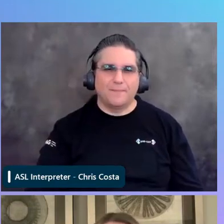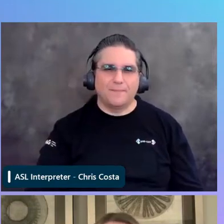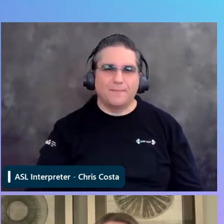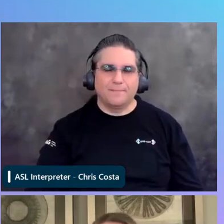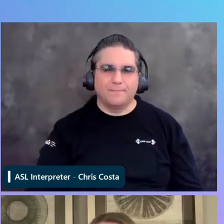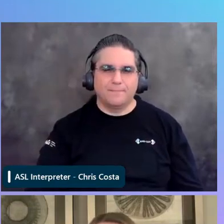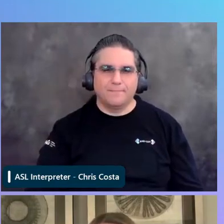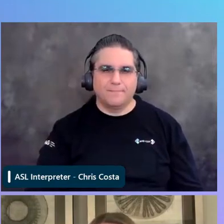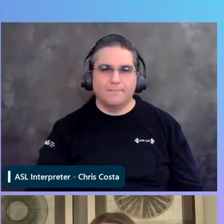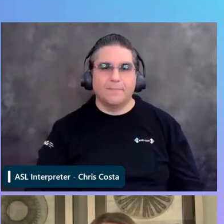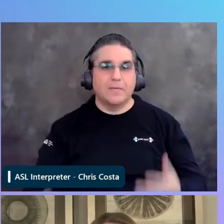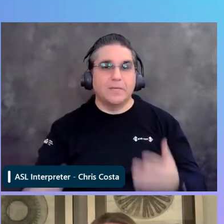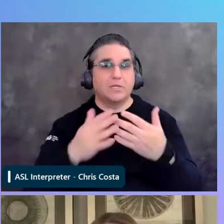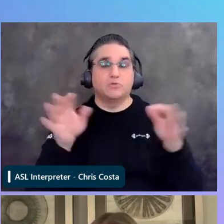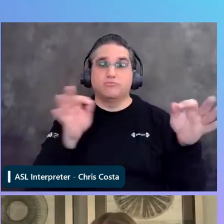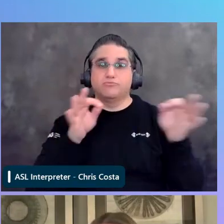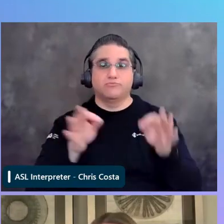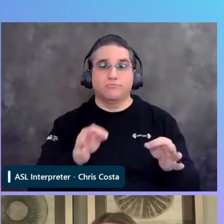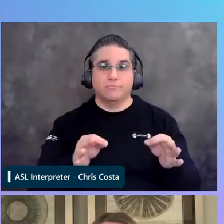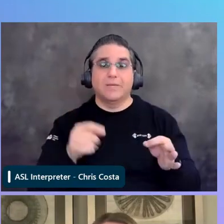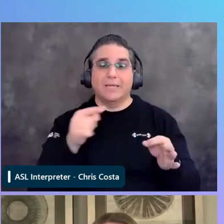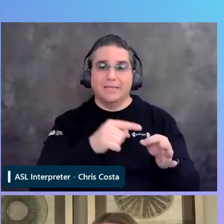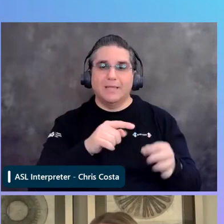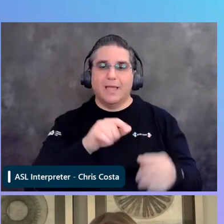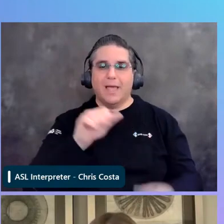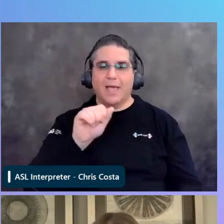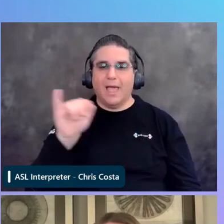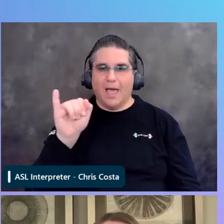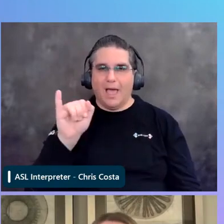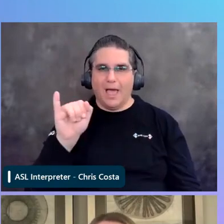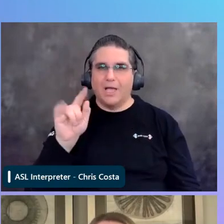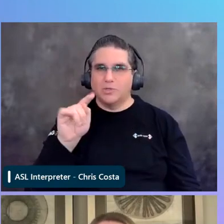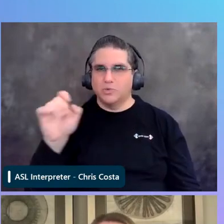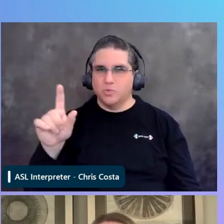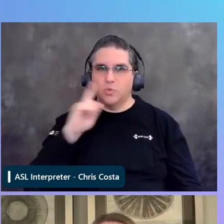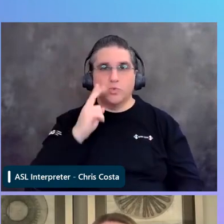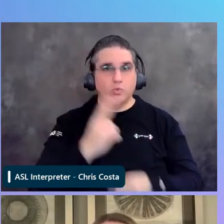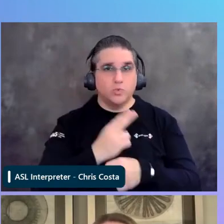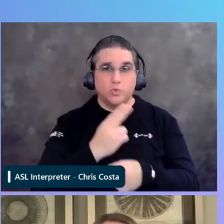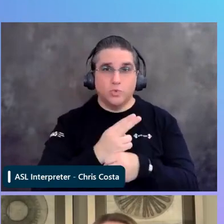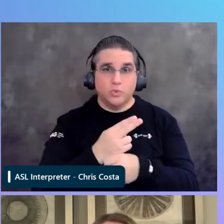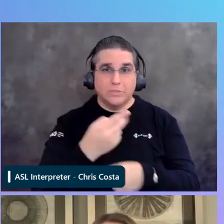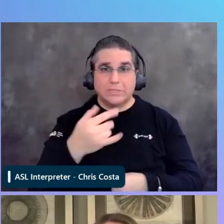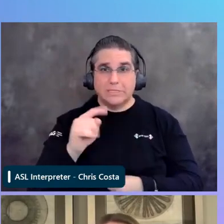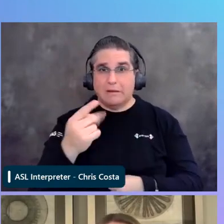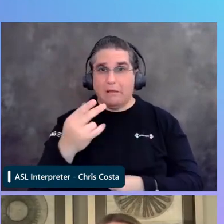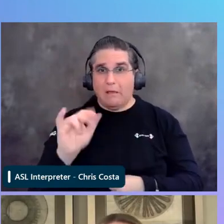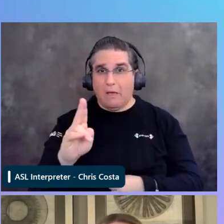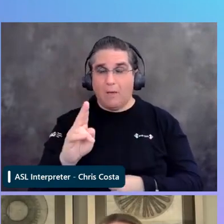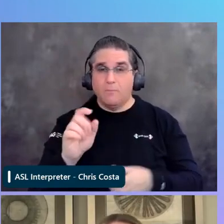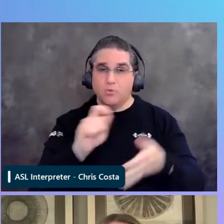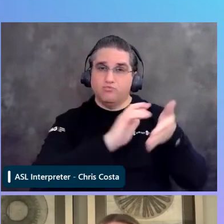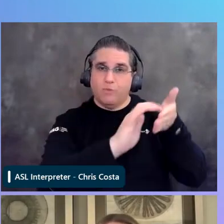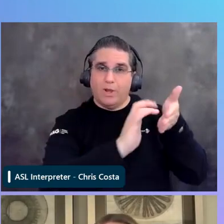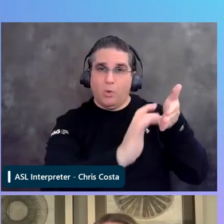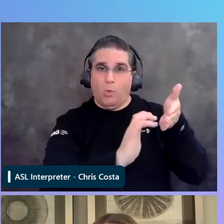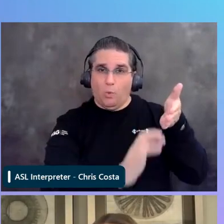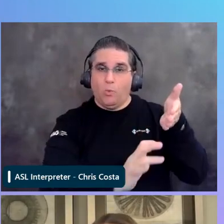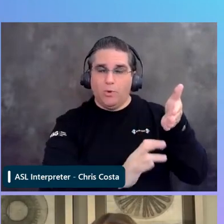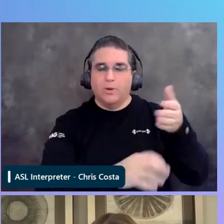that you can use to help write better code. It's that simple, right? Um, GitHub Copilot